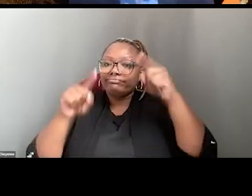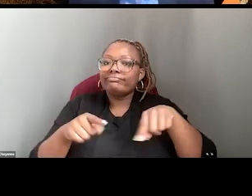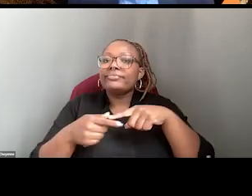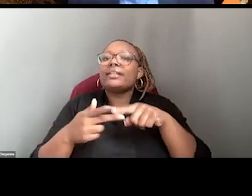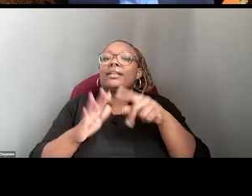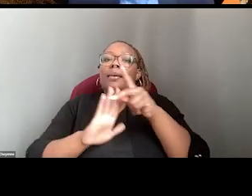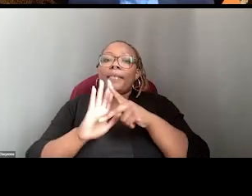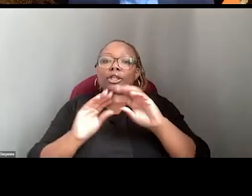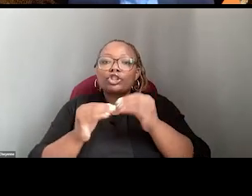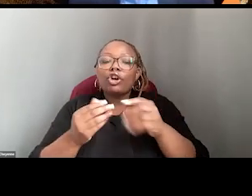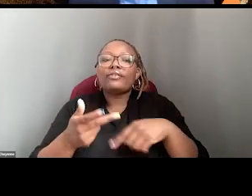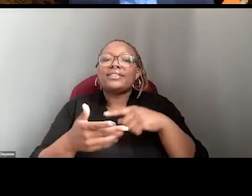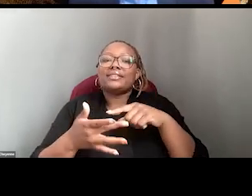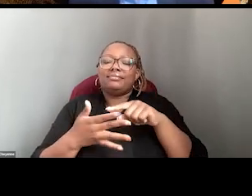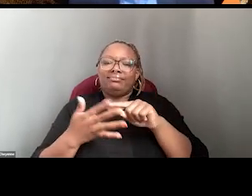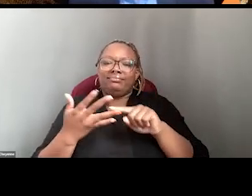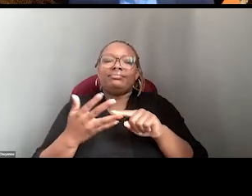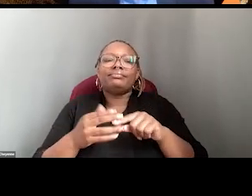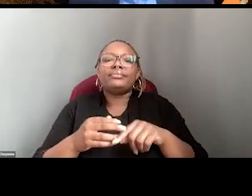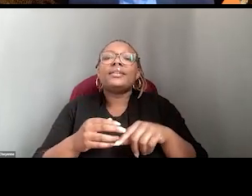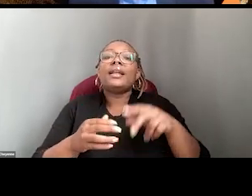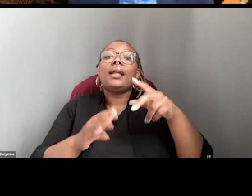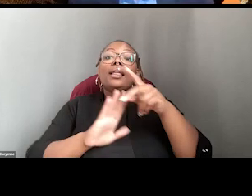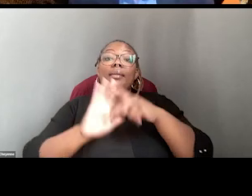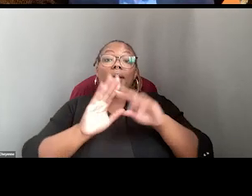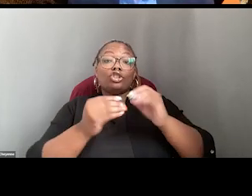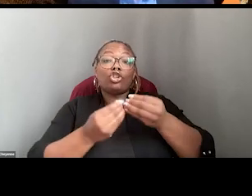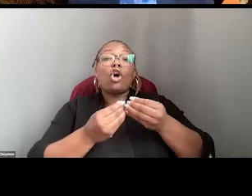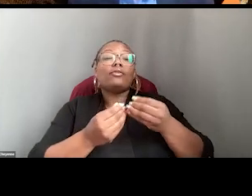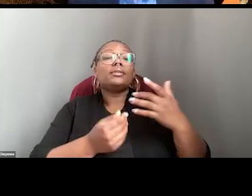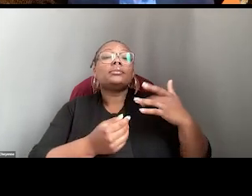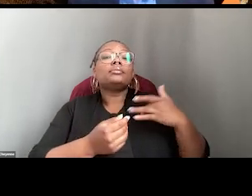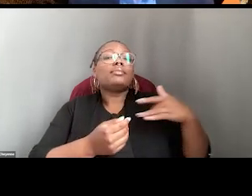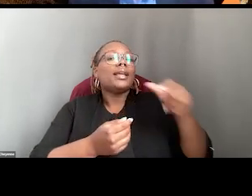the Policy Office is really not looking for award-specific contact.